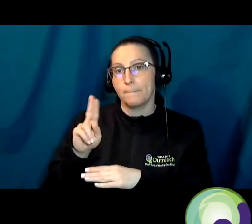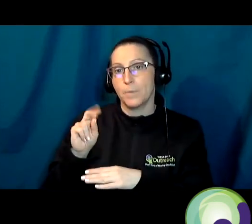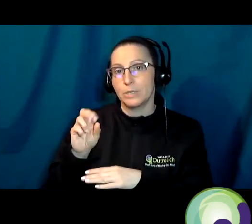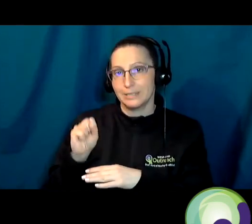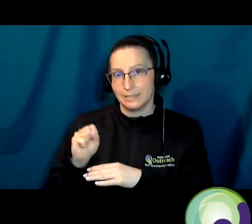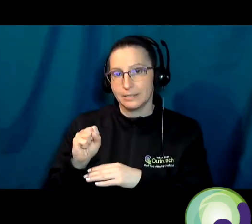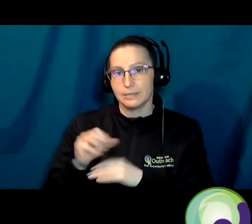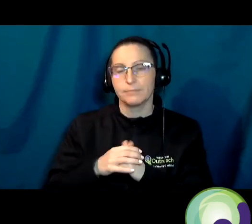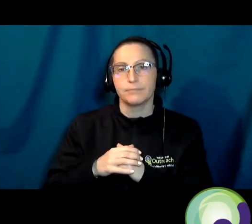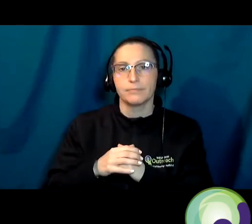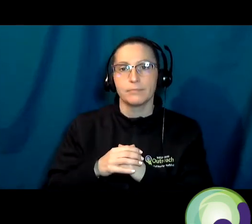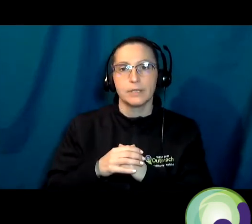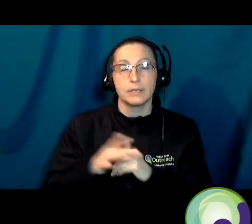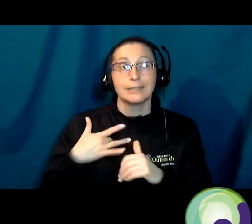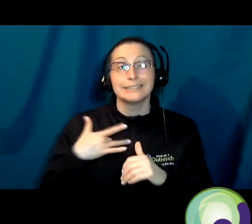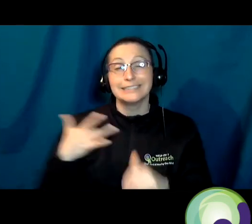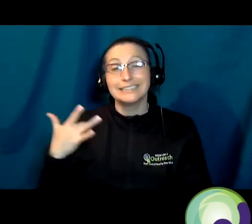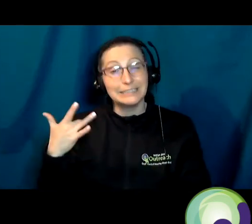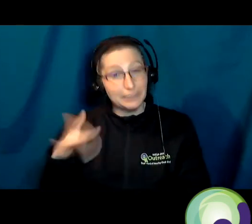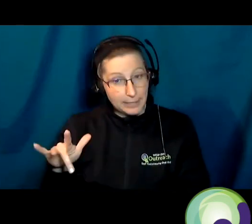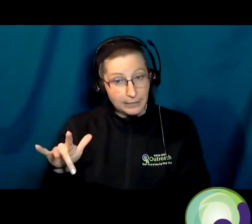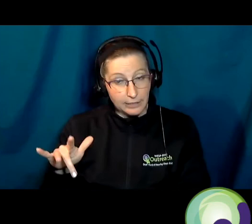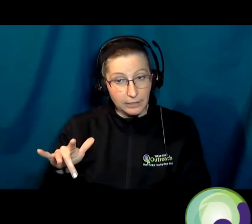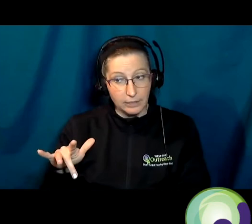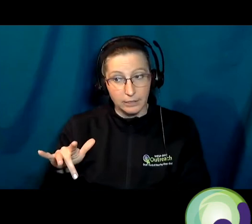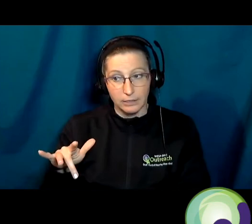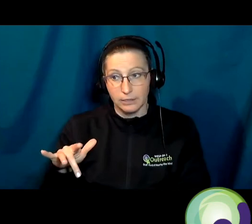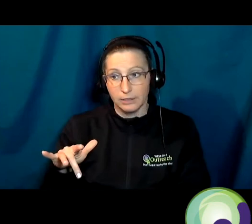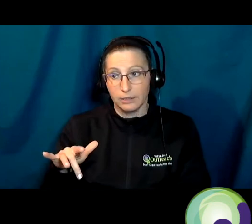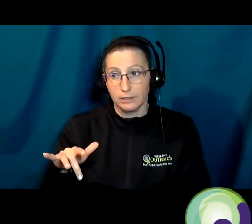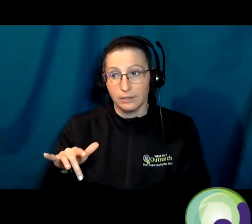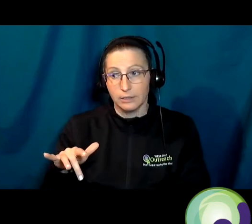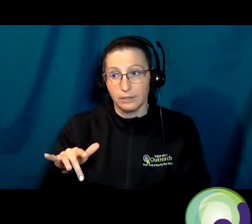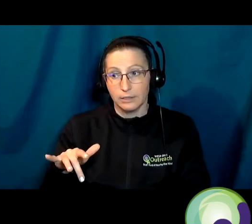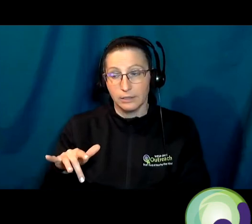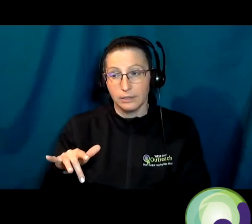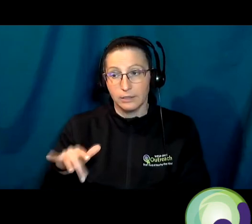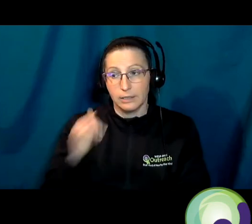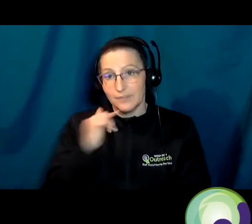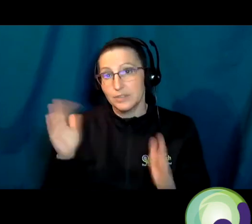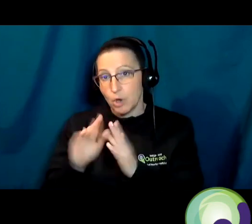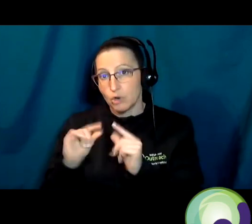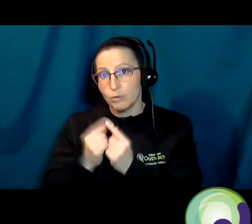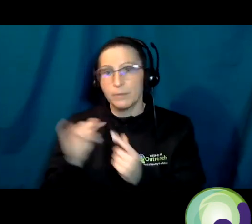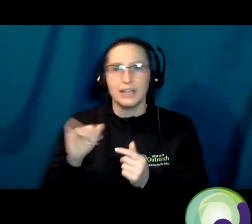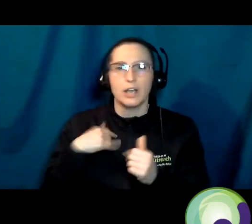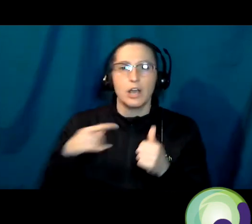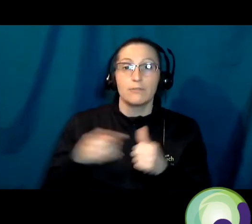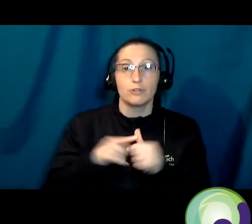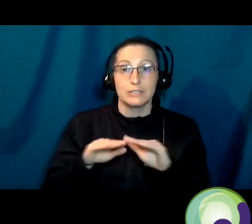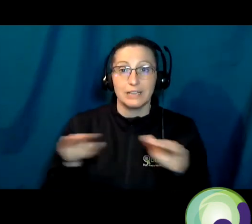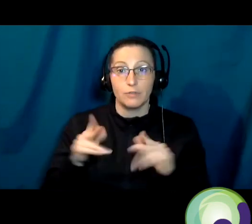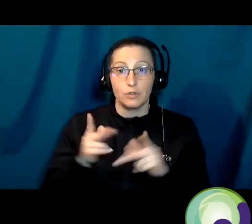Typically in a with a small group, so with maybe a first level supervisor. They would